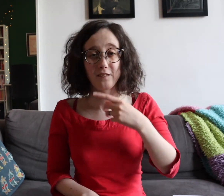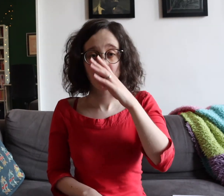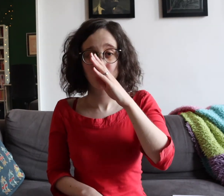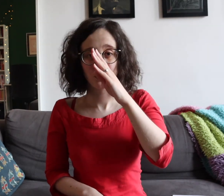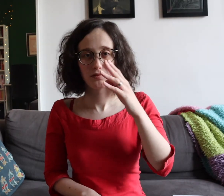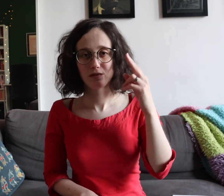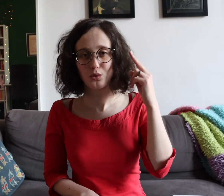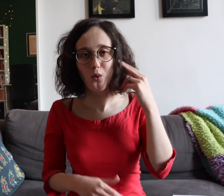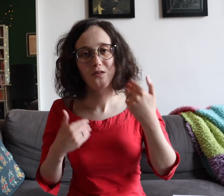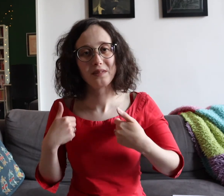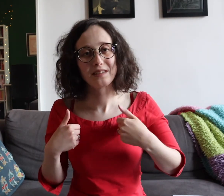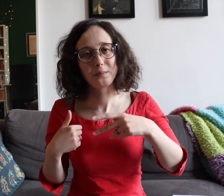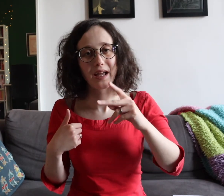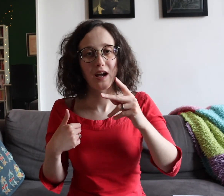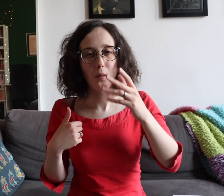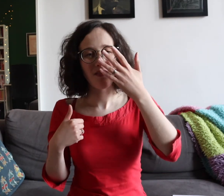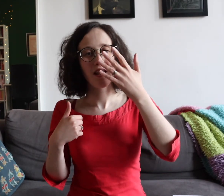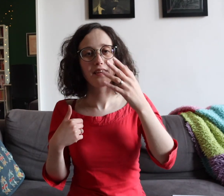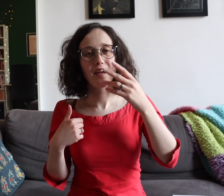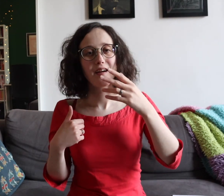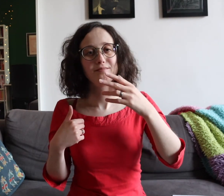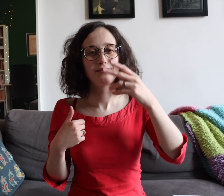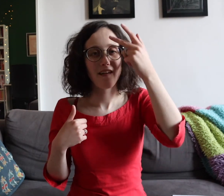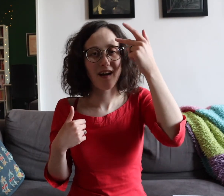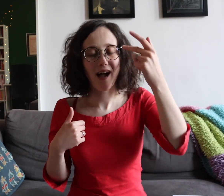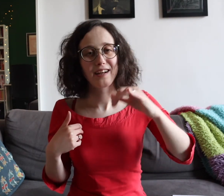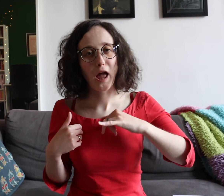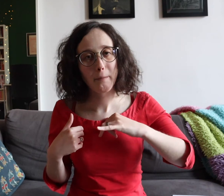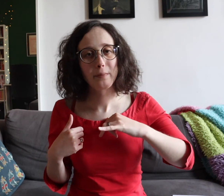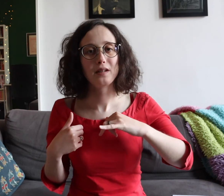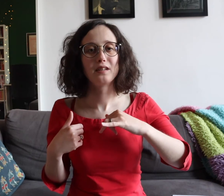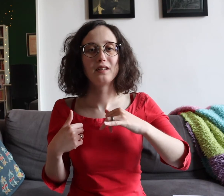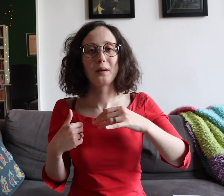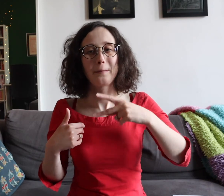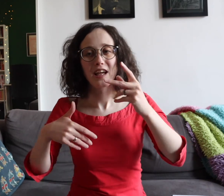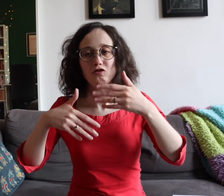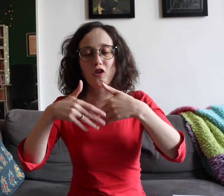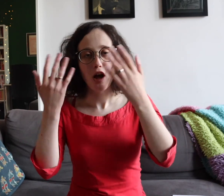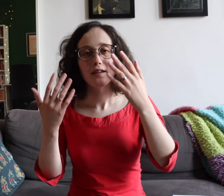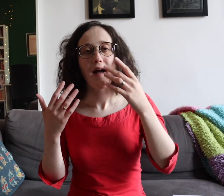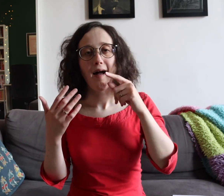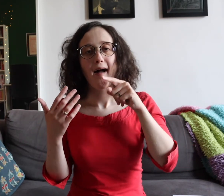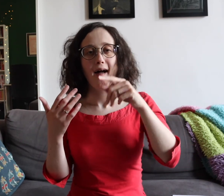I suspect deaf people have more outspoken experiences, that it's more clear that